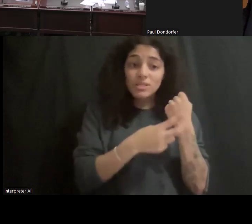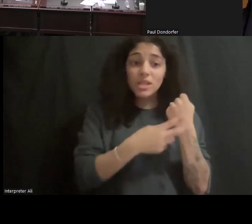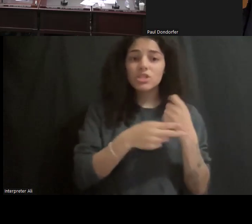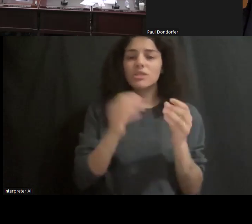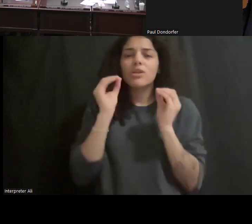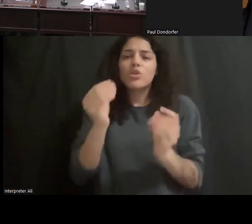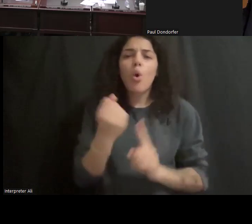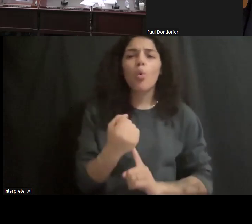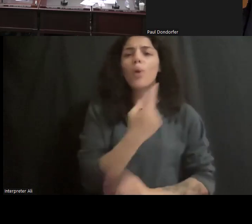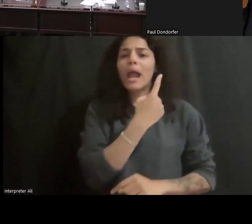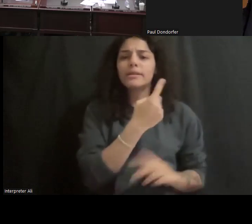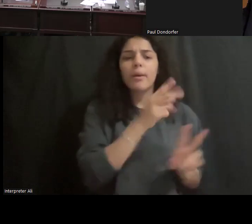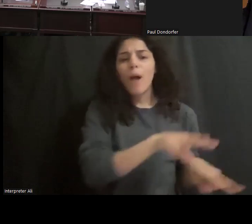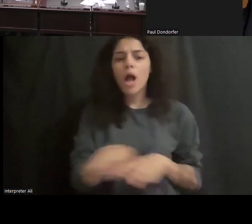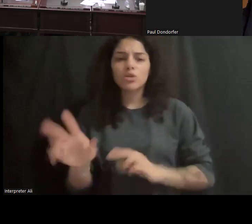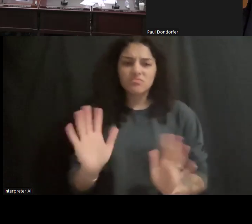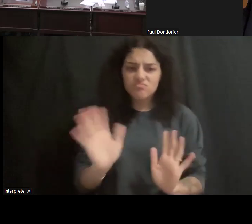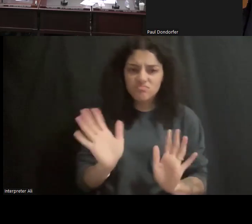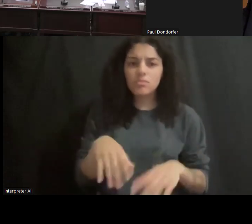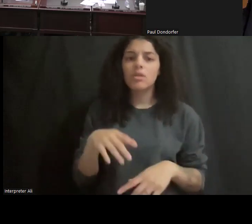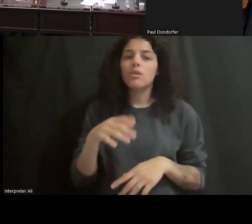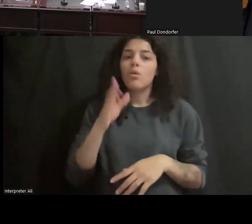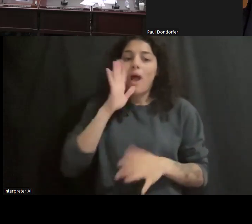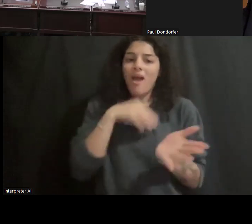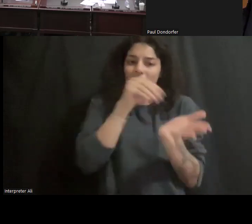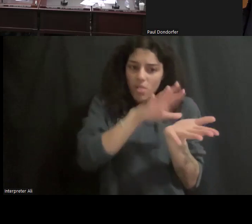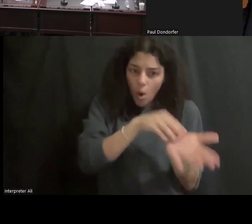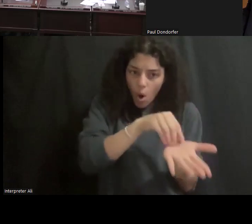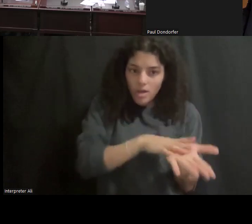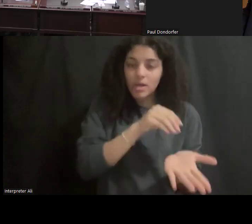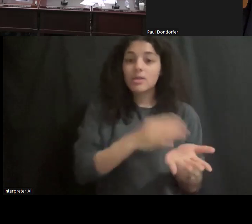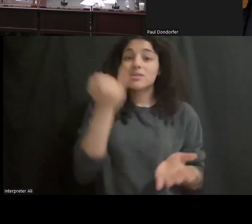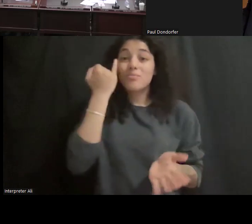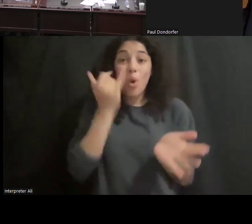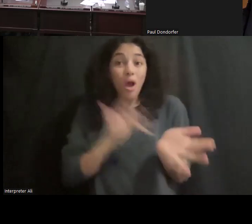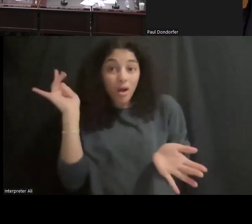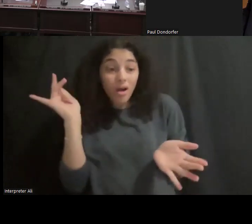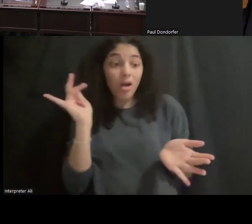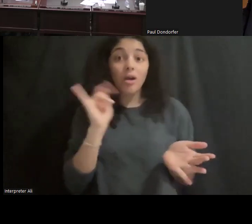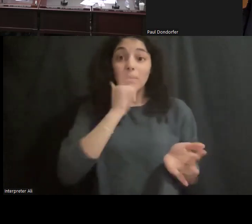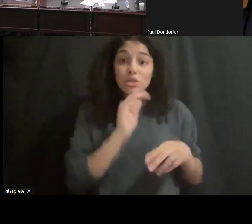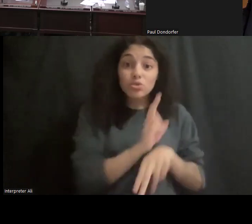consequences for misuse If abuse occurs I'll be the first to call it out But do but doing nothing